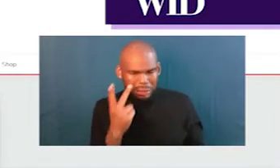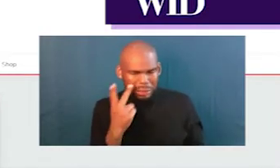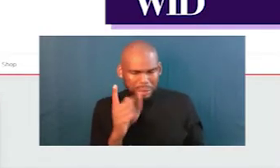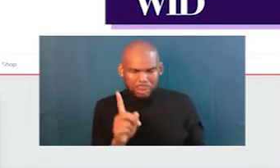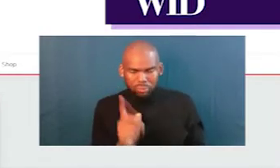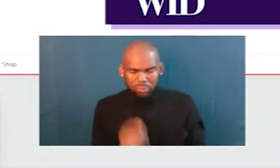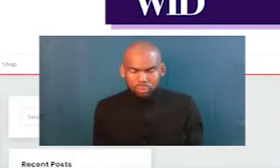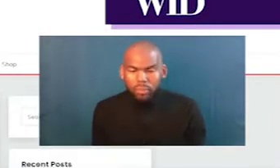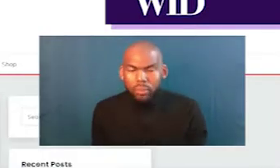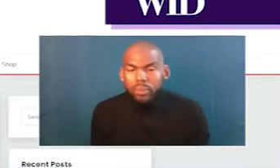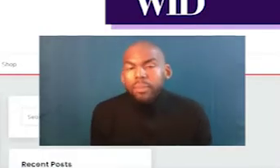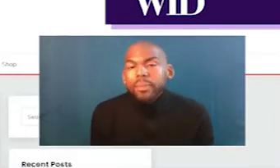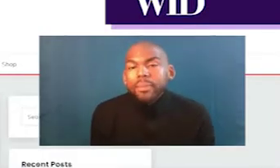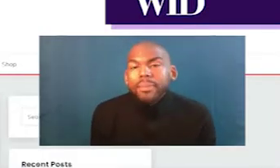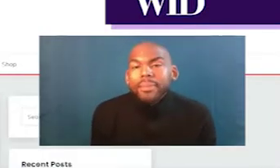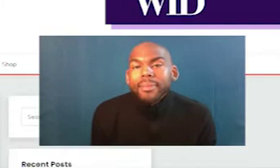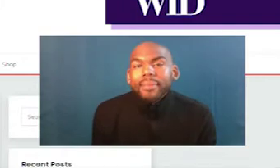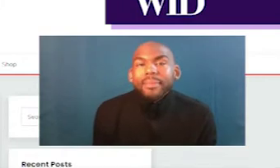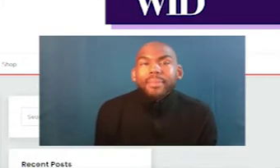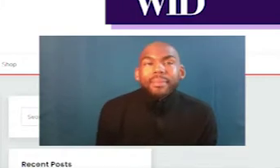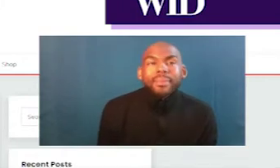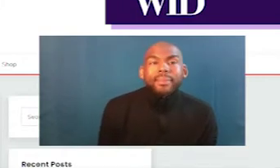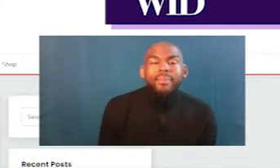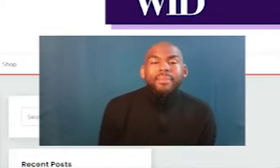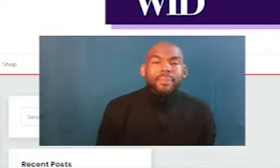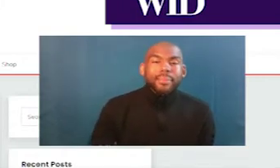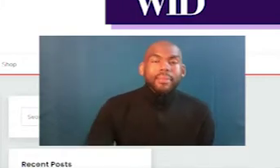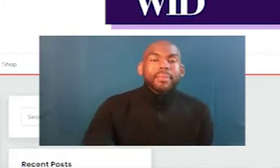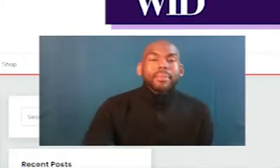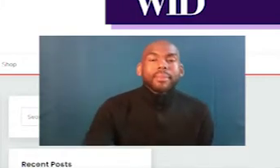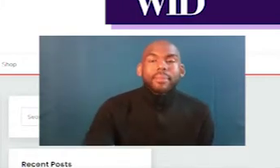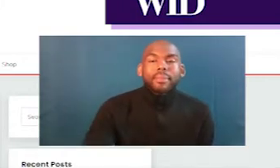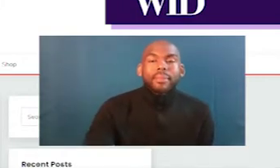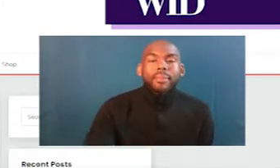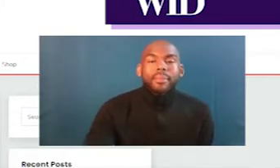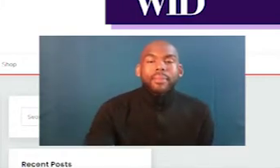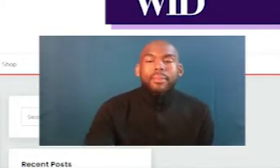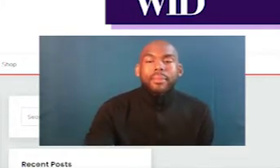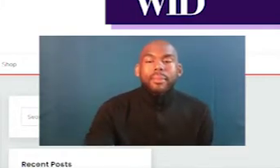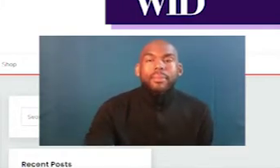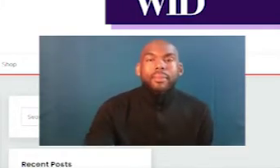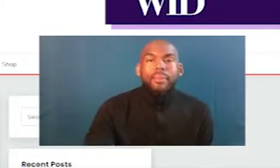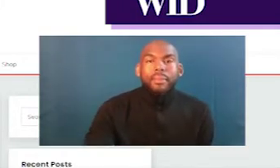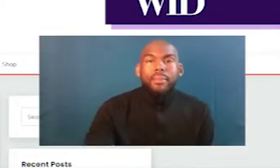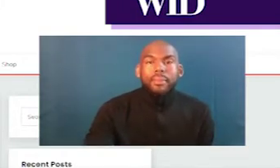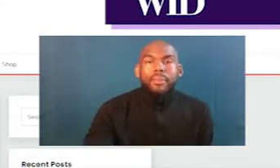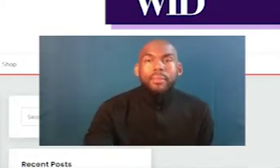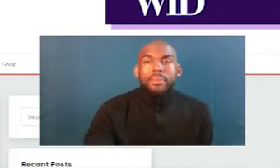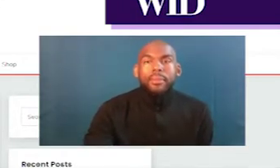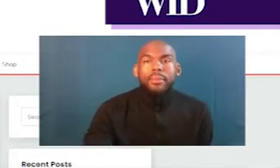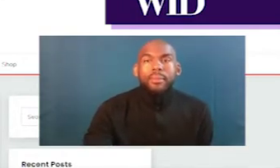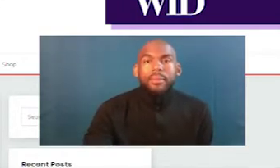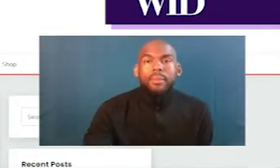Link cart, table land, product, price, quantity, subtotal, link remove